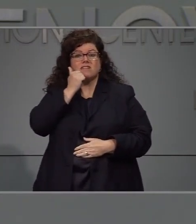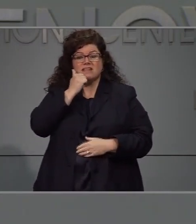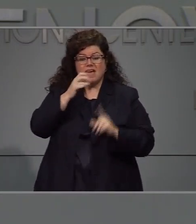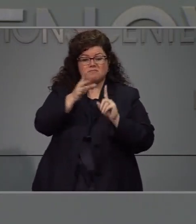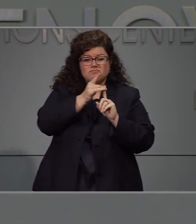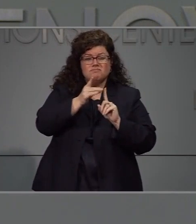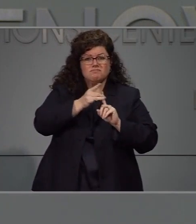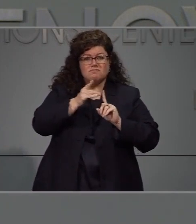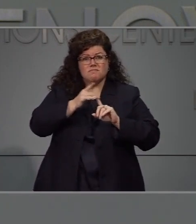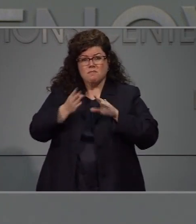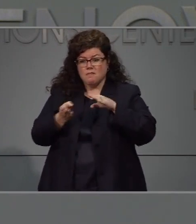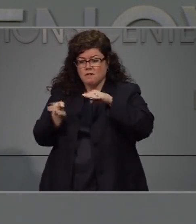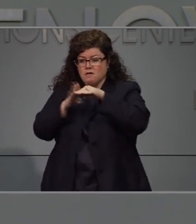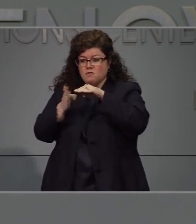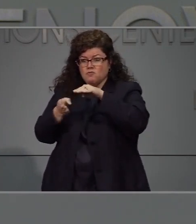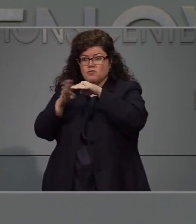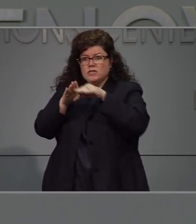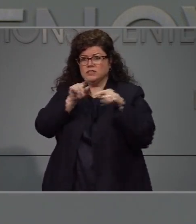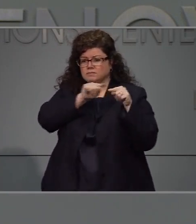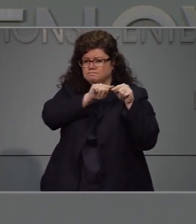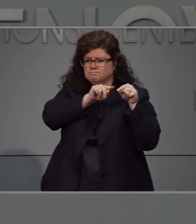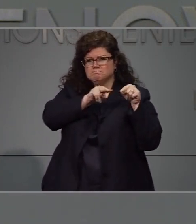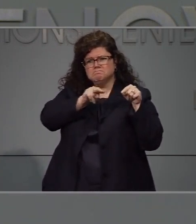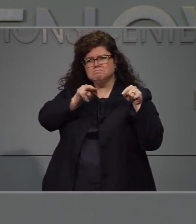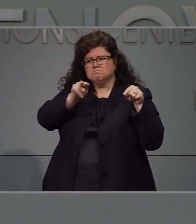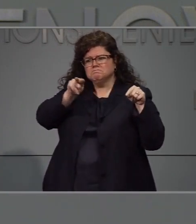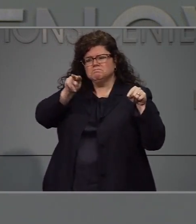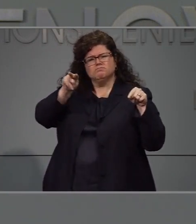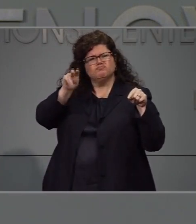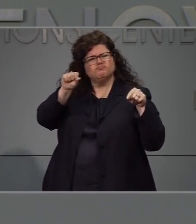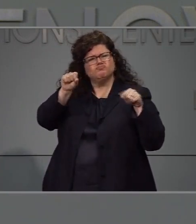IN OUR HEALTH CARE SYSTEM AND THAT WE ARE NOT DOING ANY LEVEL OF CRISIS CARE WHICH WE ARE NOT. SO WE BELIEVE WE'RE